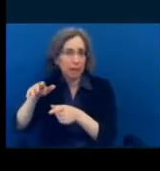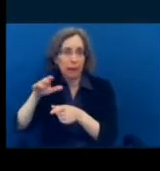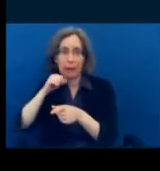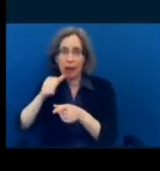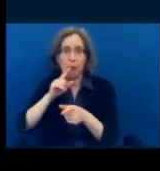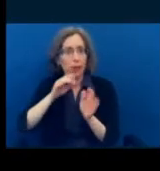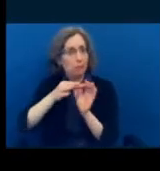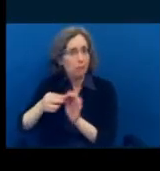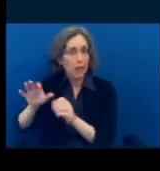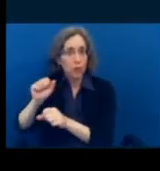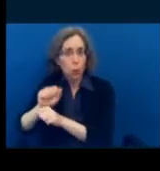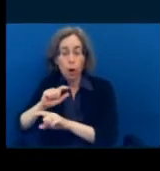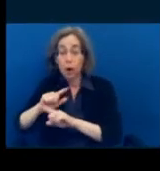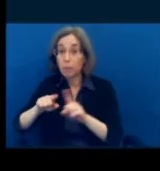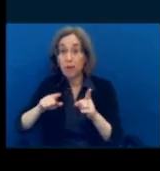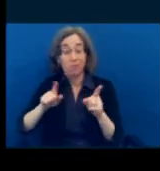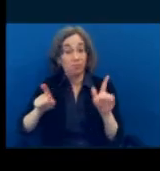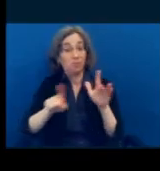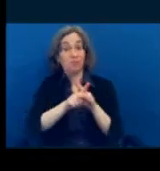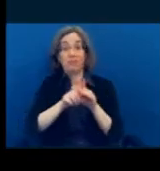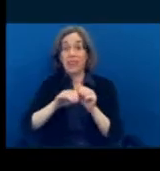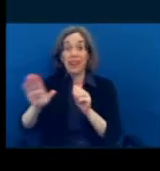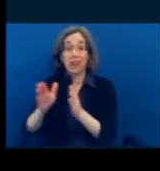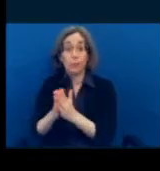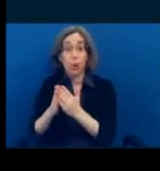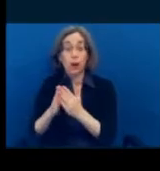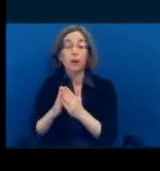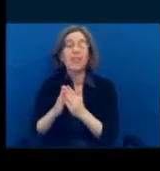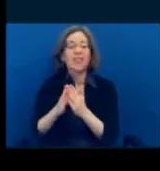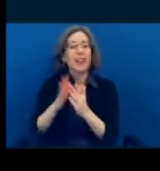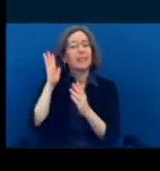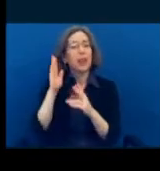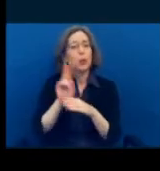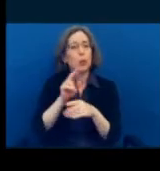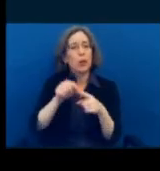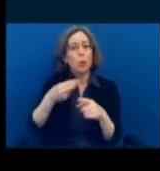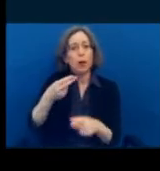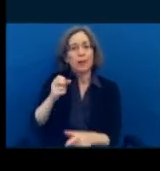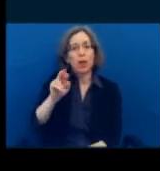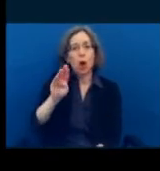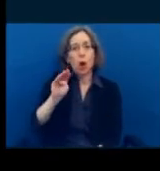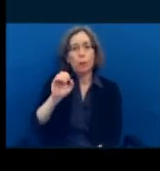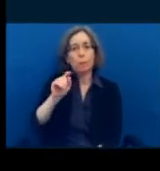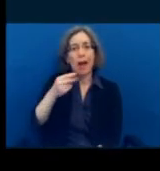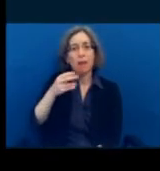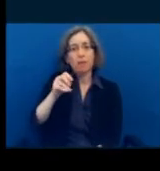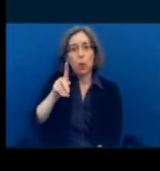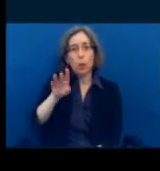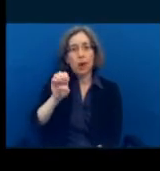INTO THIS VOLUME. HER MARVIN MUSCAN ROUGH ATOM DIET DESCRIBED INTERSECT INDIVIDUALS AND AT THE BOTTOM